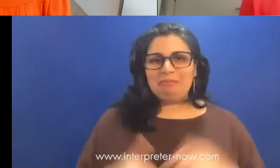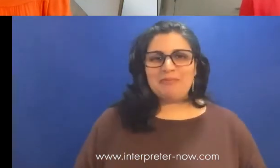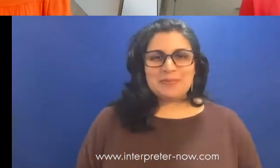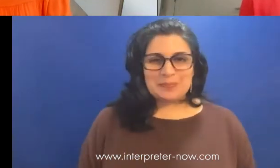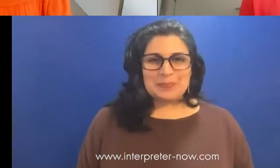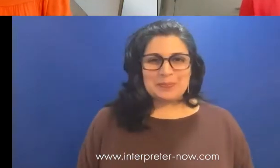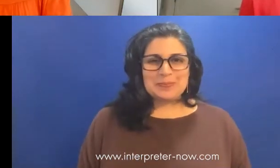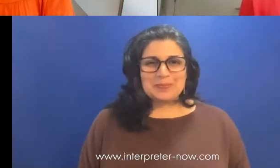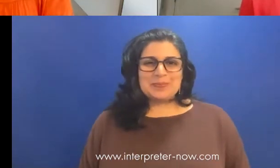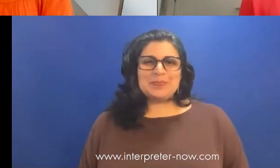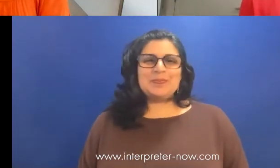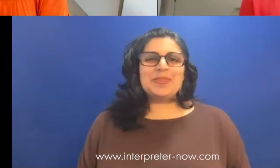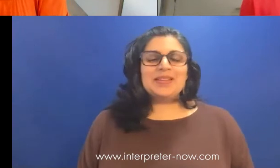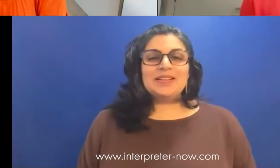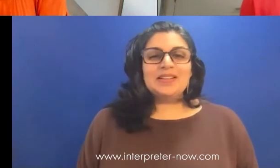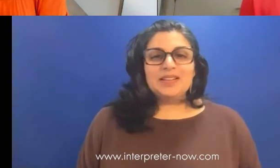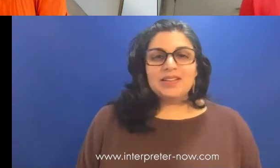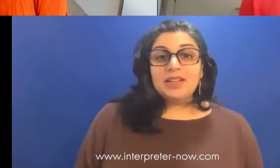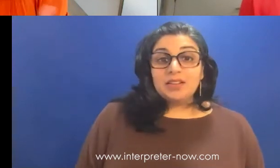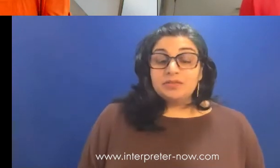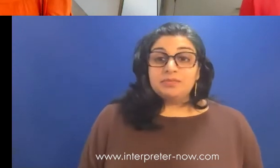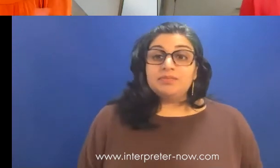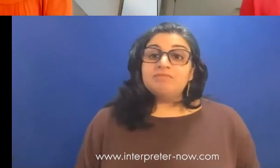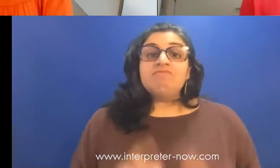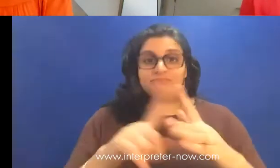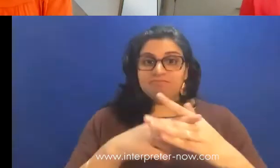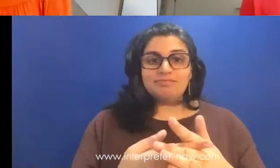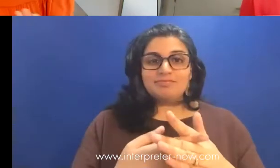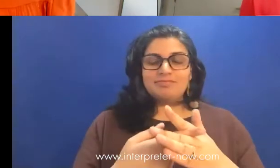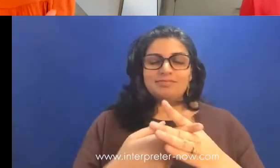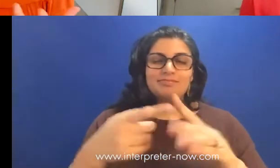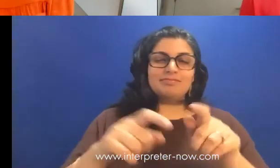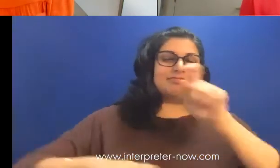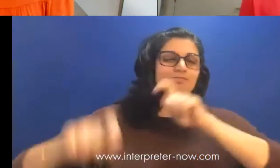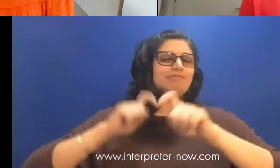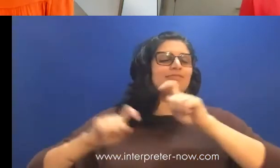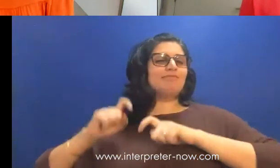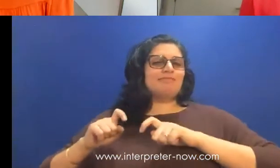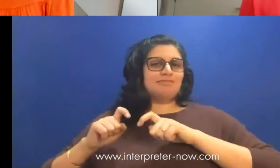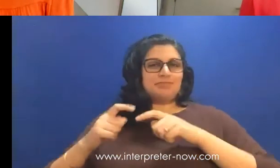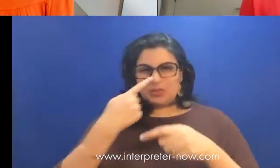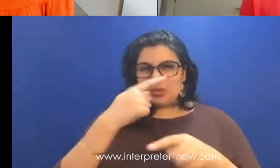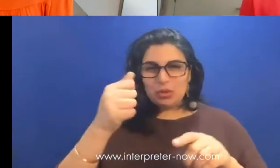So, let's start at the beginning. Can you please share a bit about your own story?